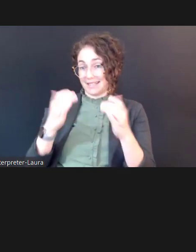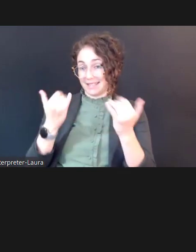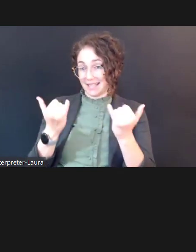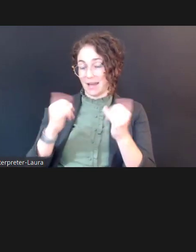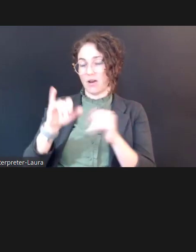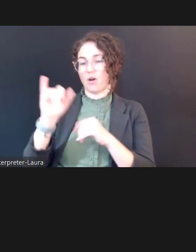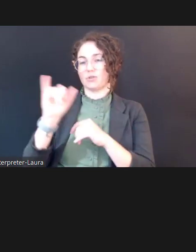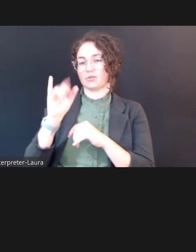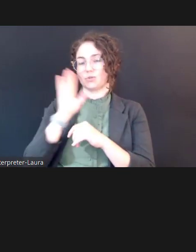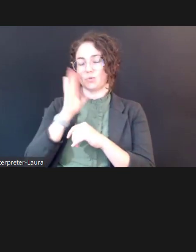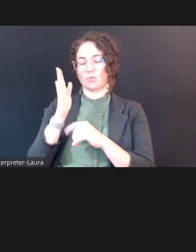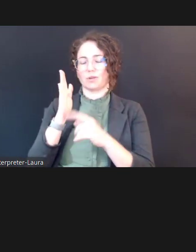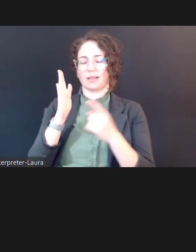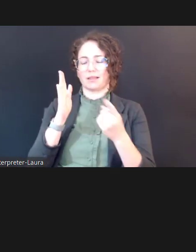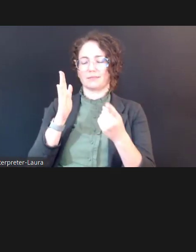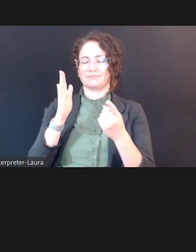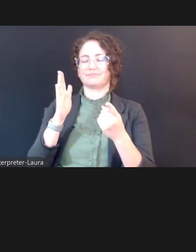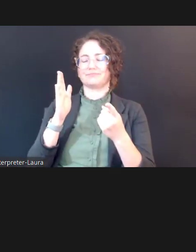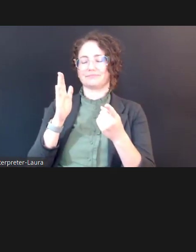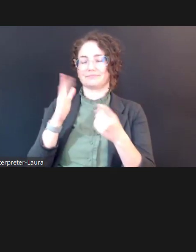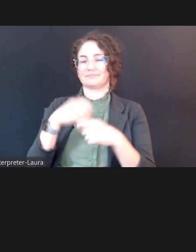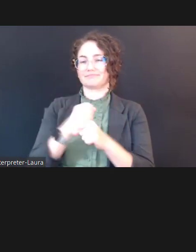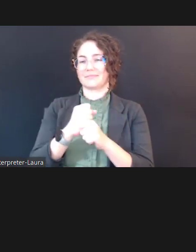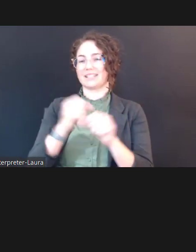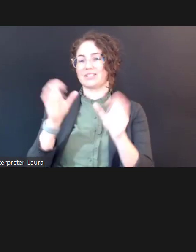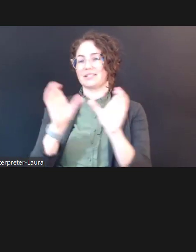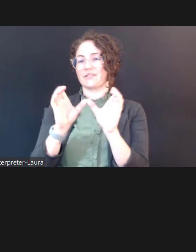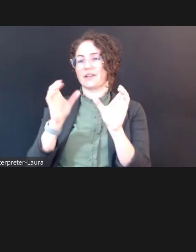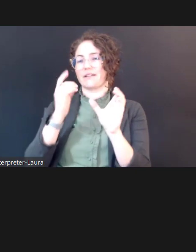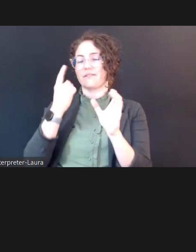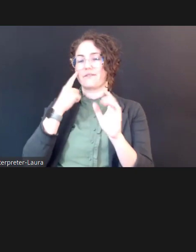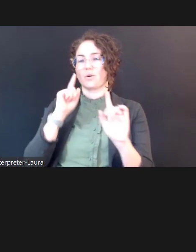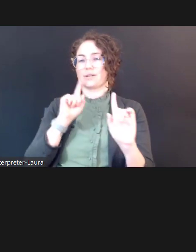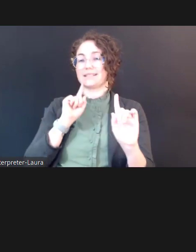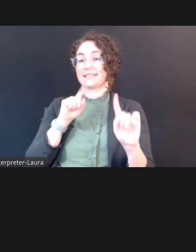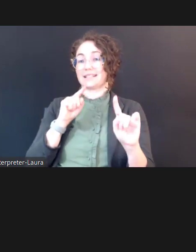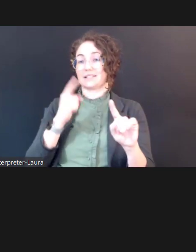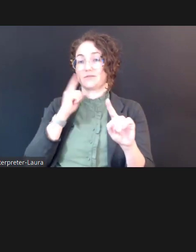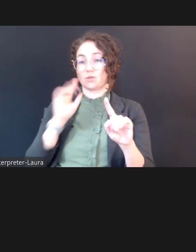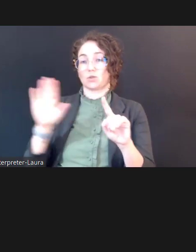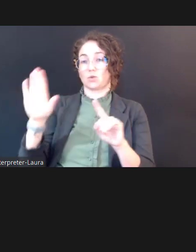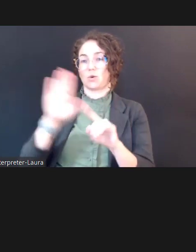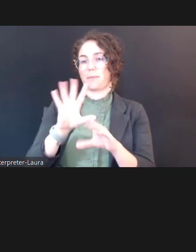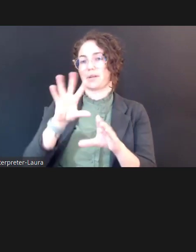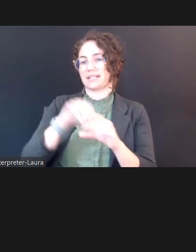certificate of attendance for your participation in today's webinar if